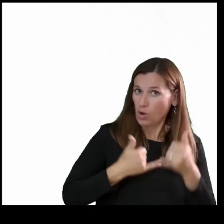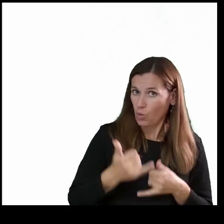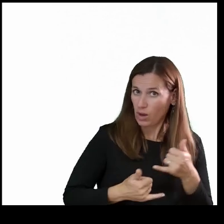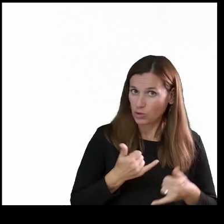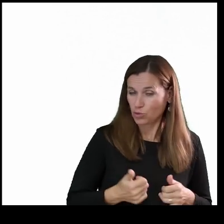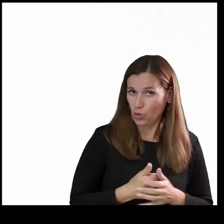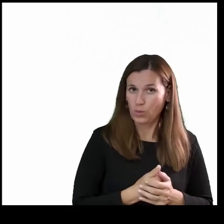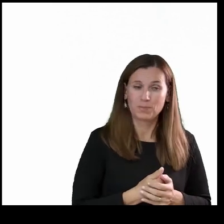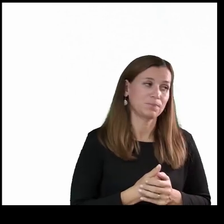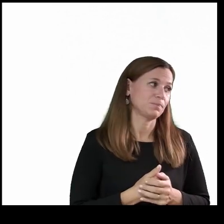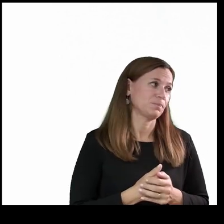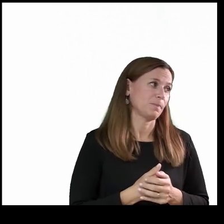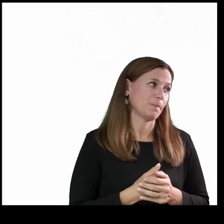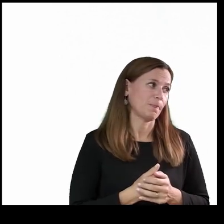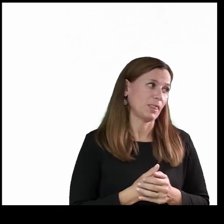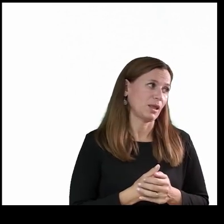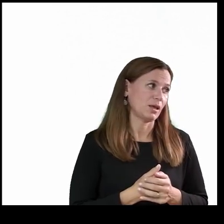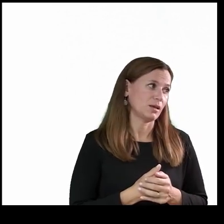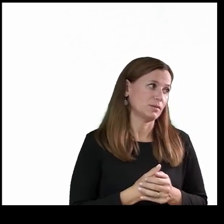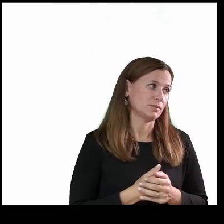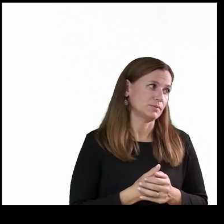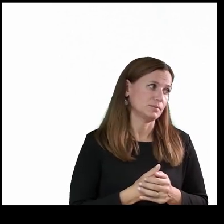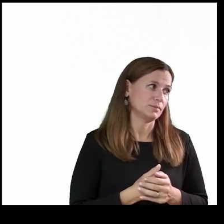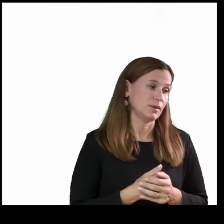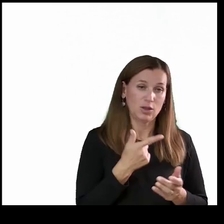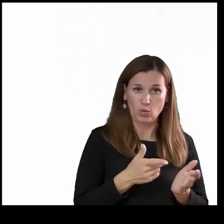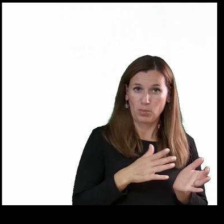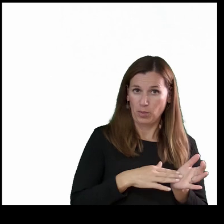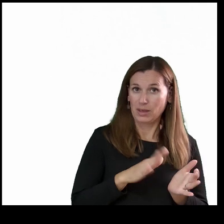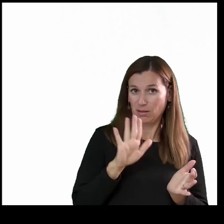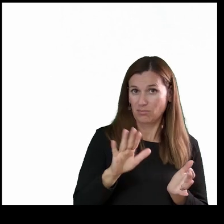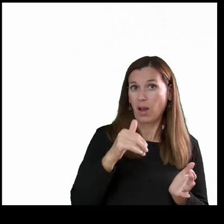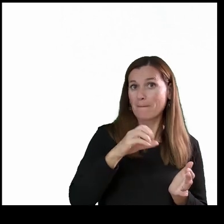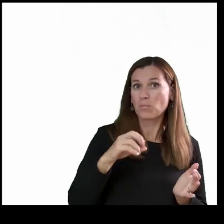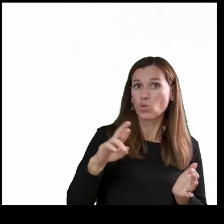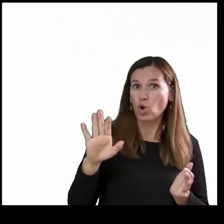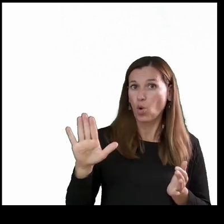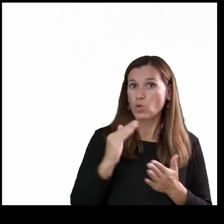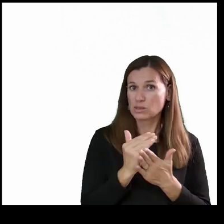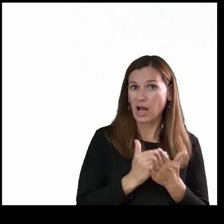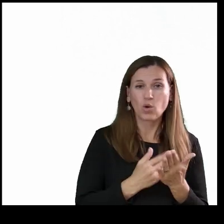last step was the Moore's Law for everything, which addresses the entire society.